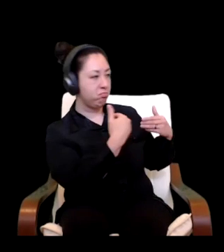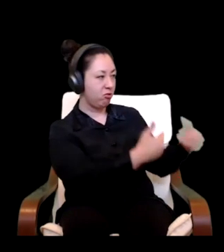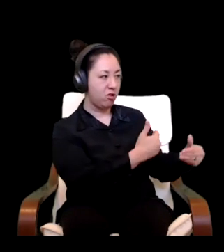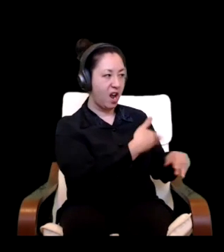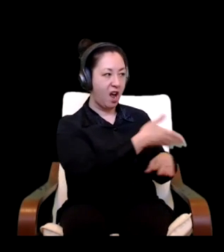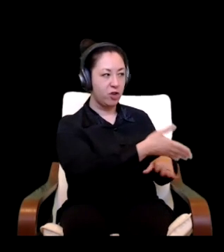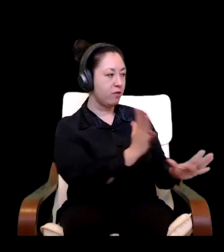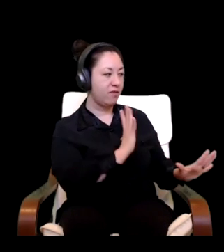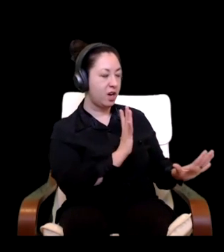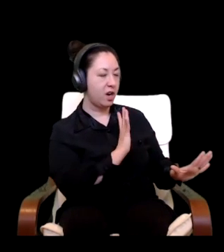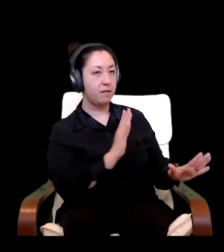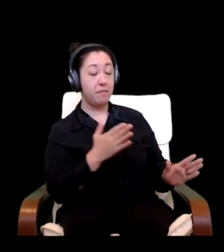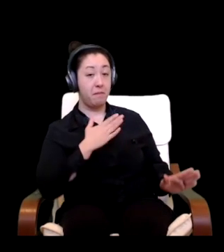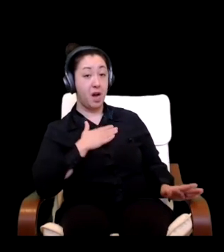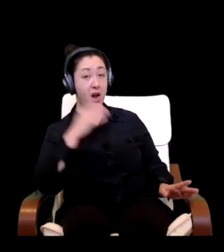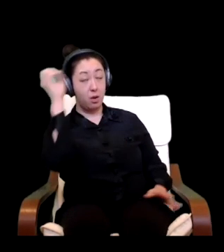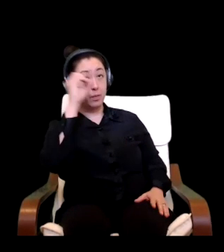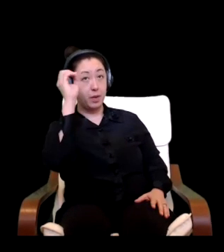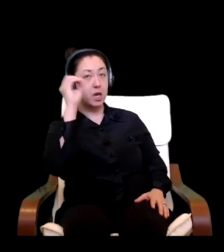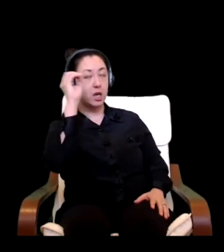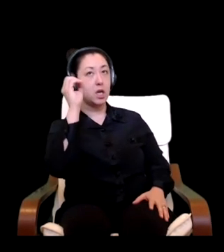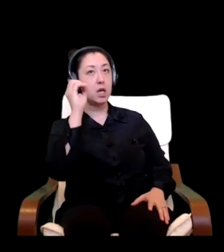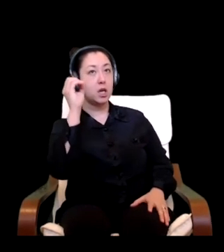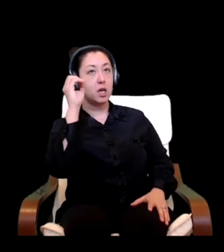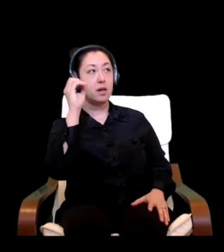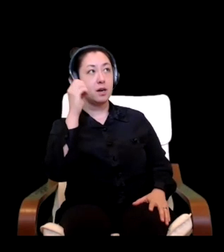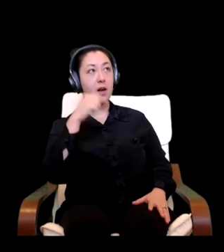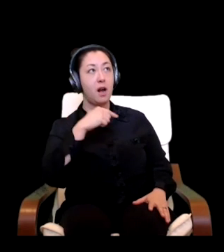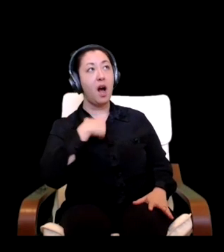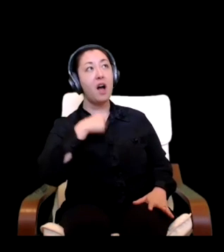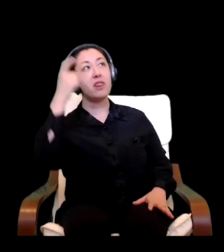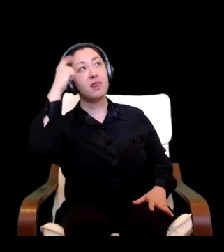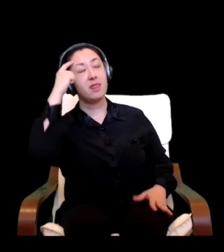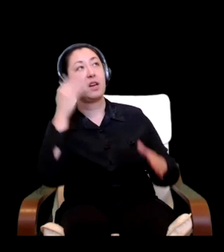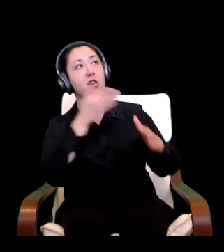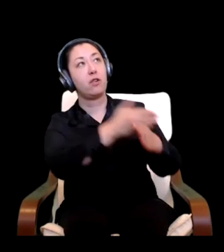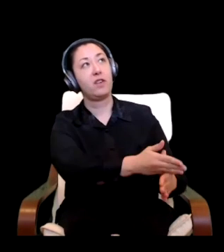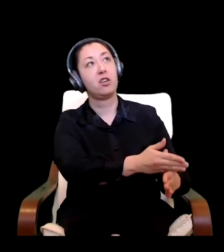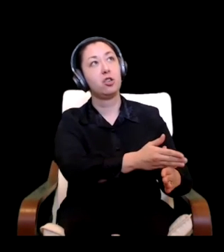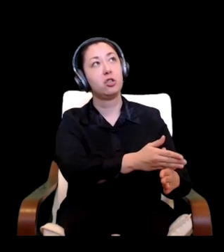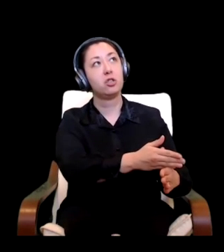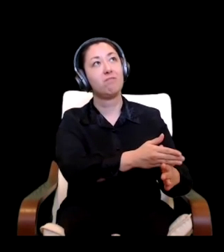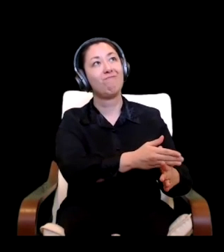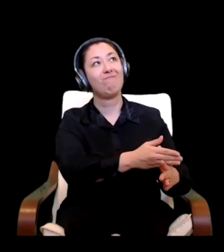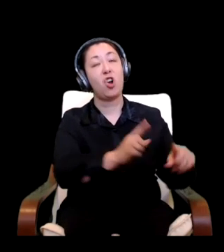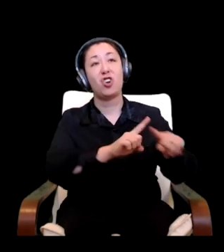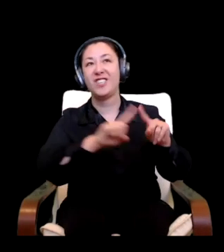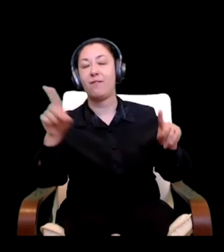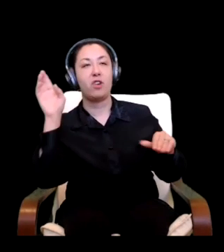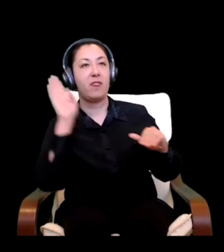is I think that intervenors are different than just a typical one on one paraprofessional